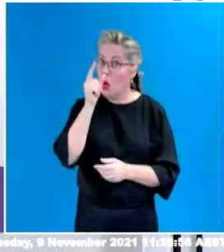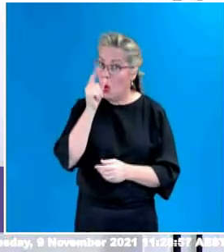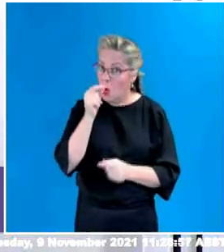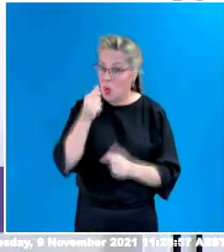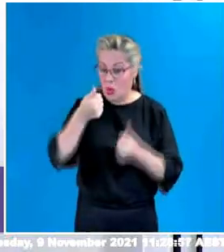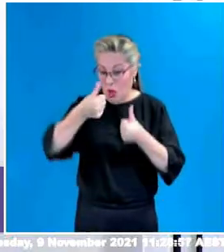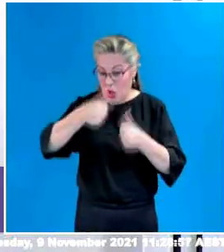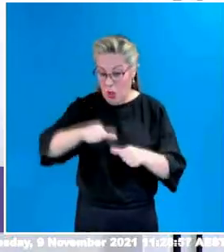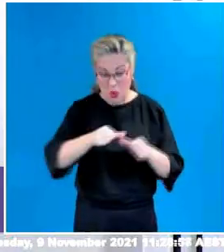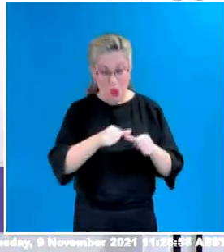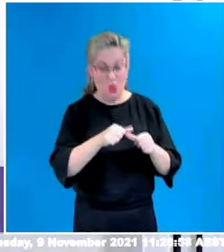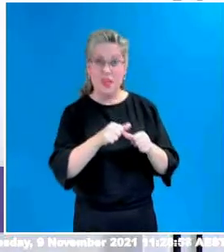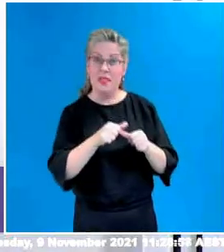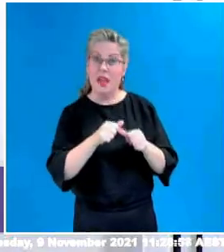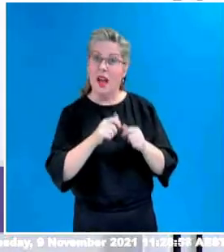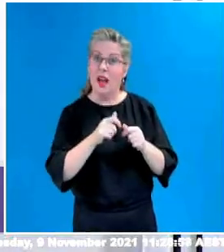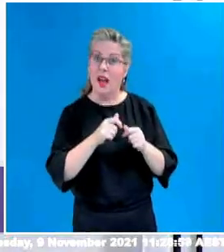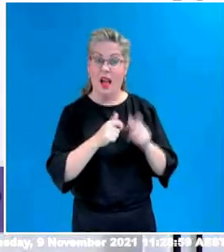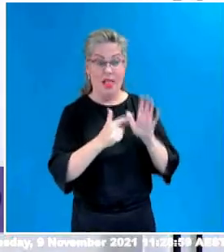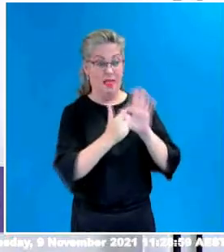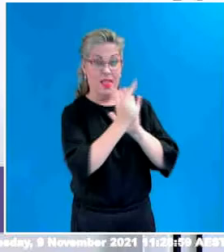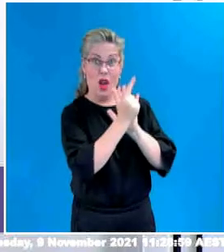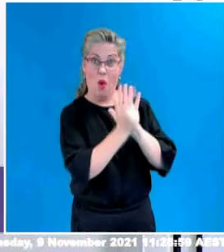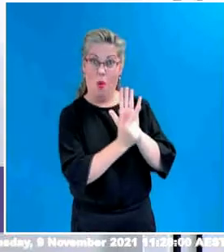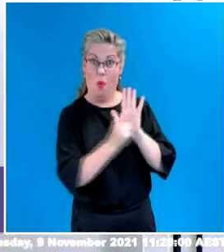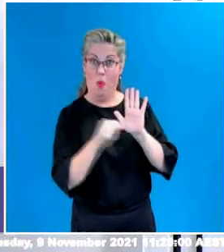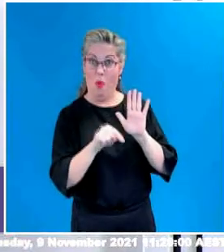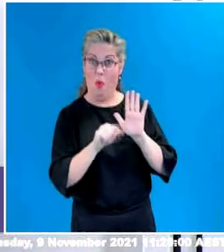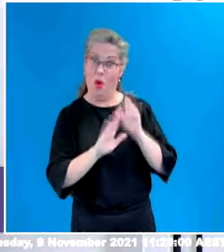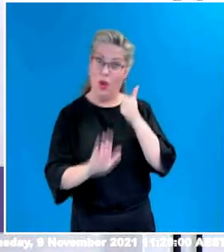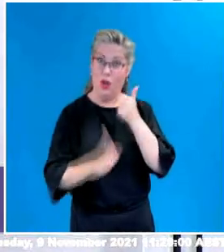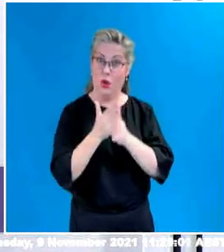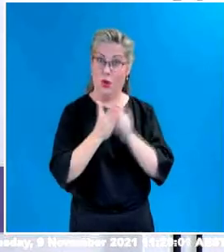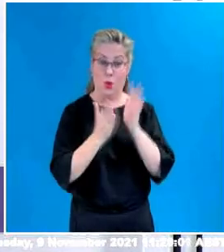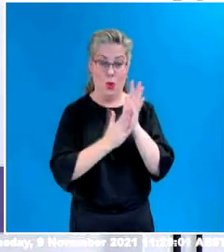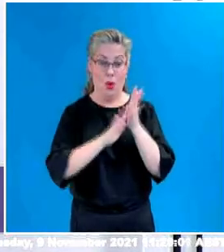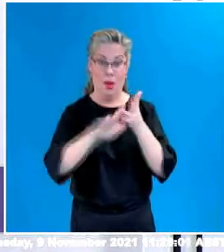rights and segregated workplace settings? Yes.